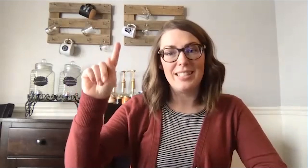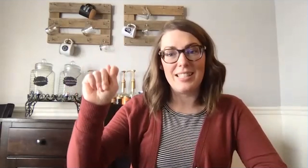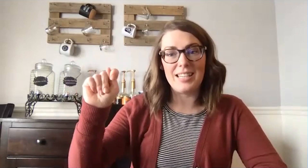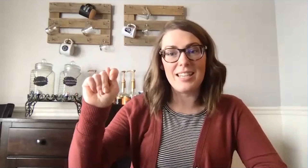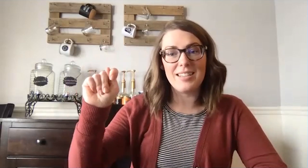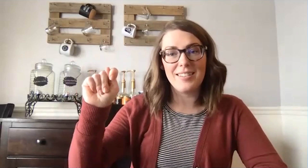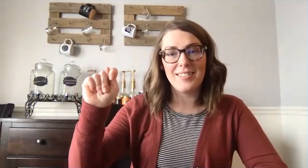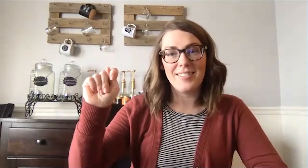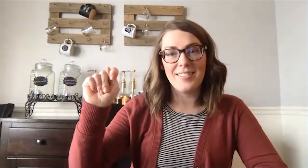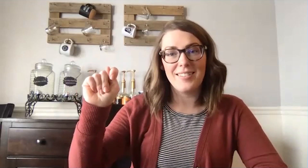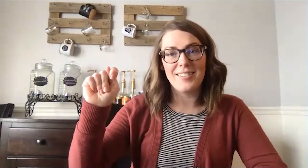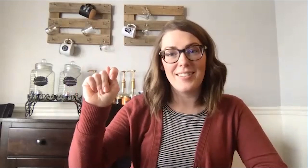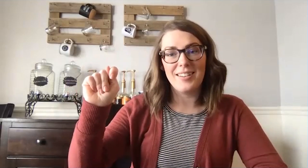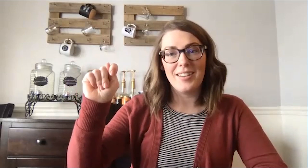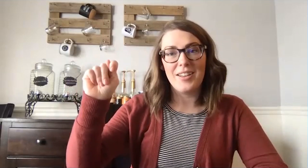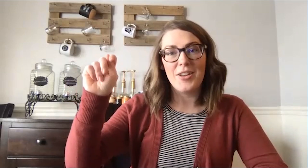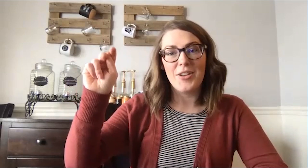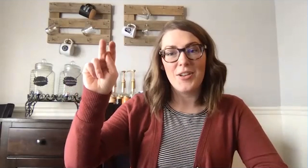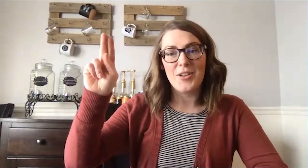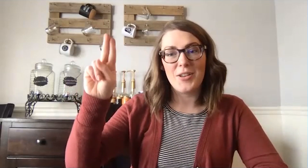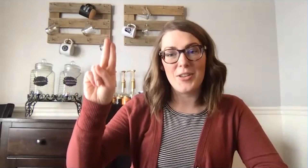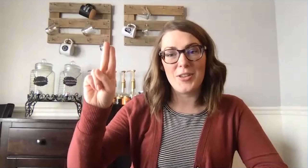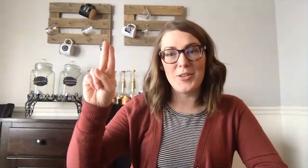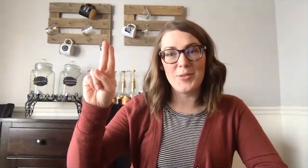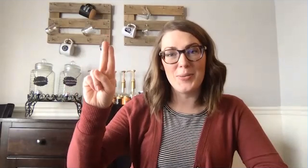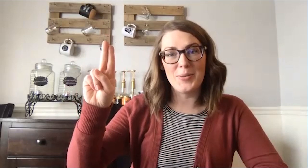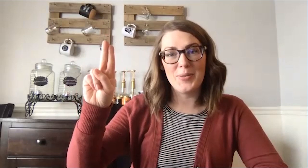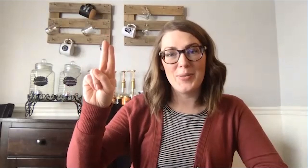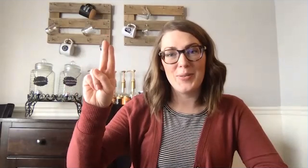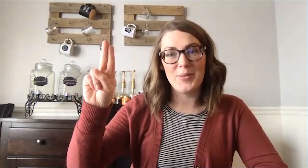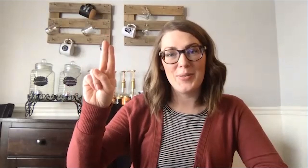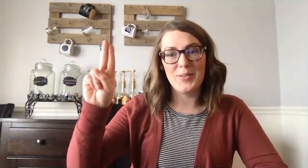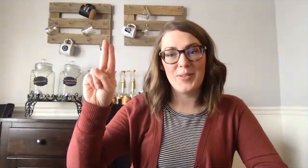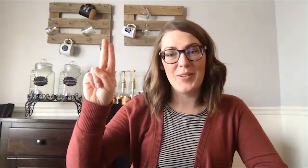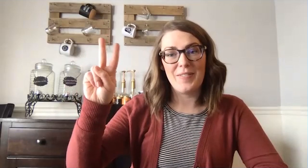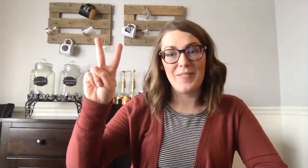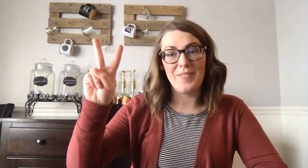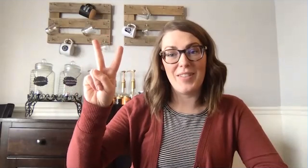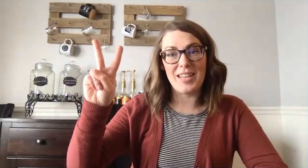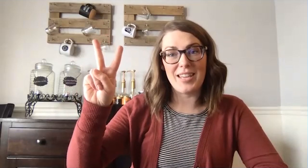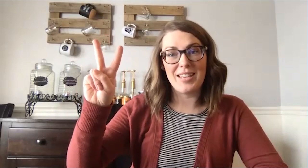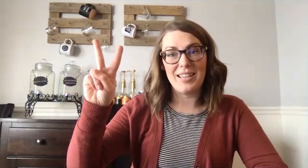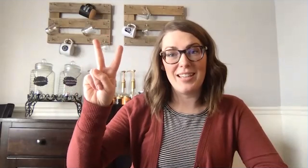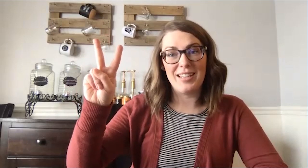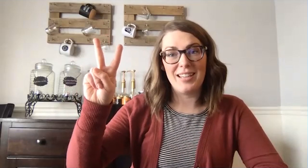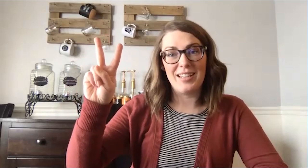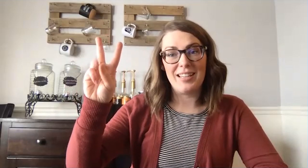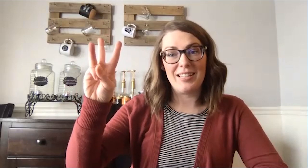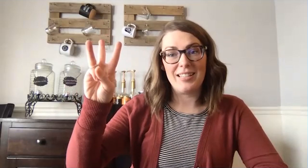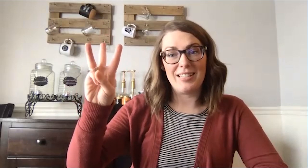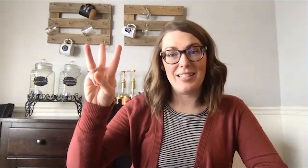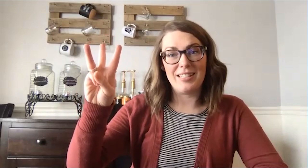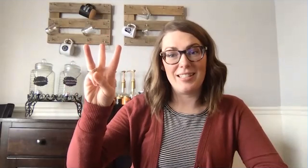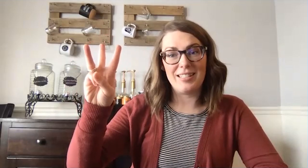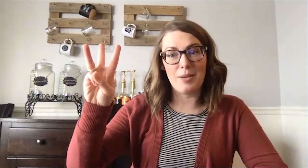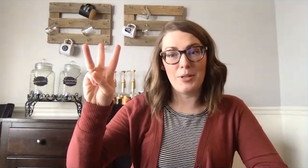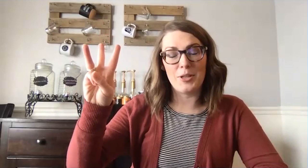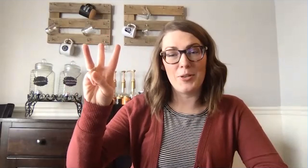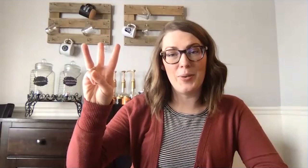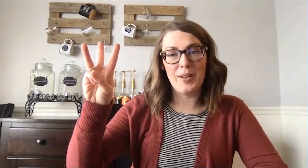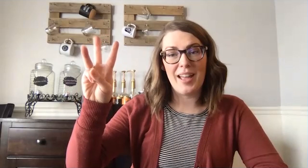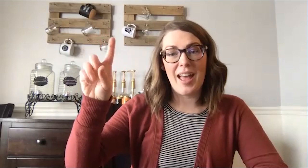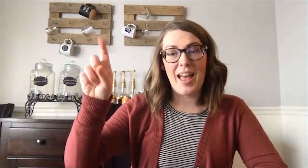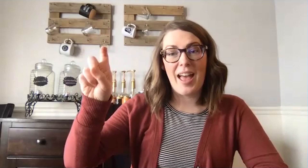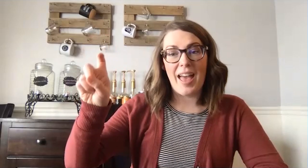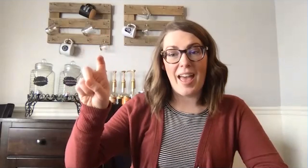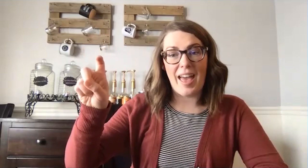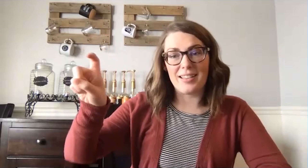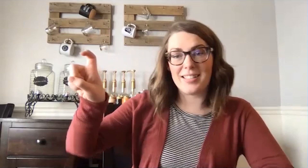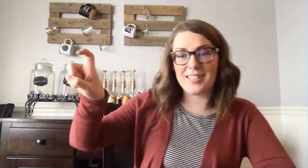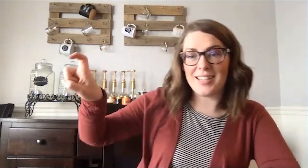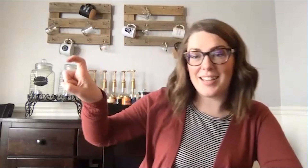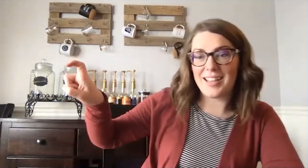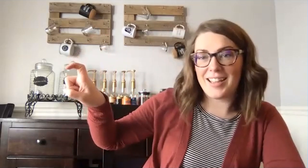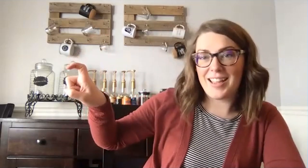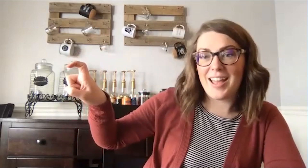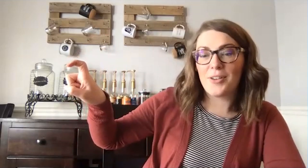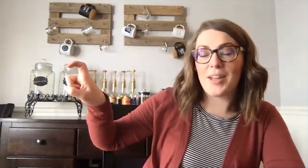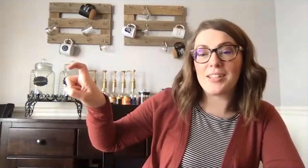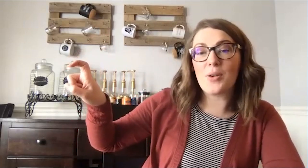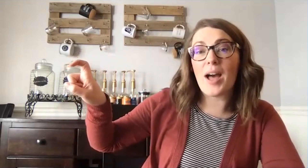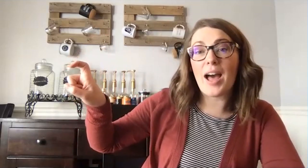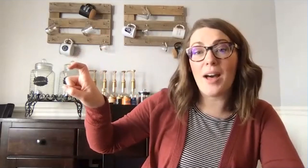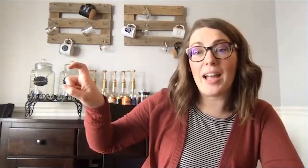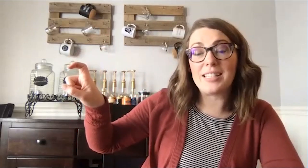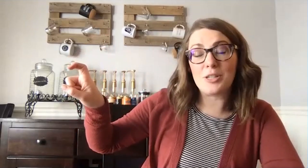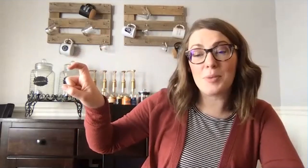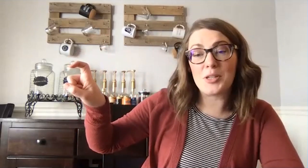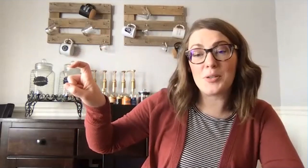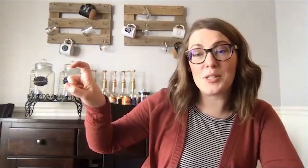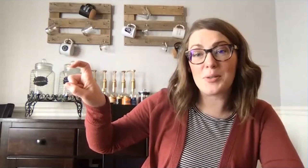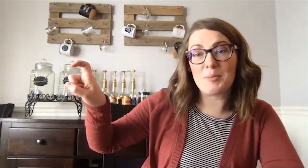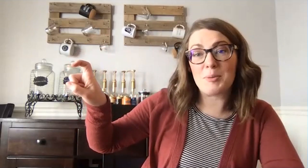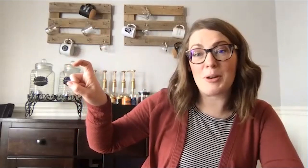t okay u v w i can see that okay so how i teach my students to remember